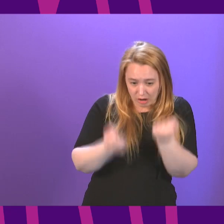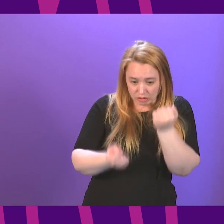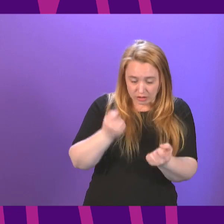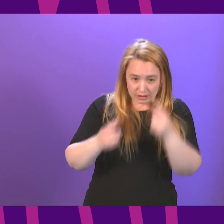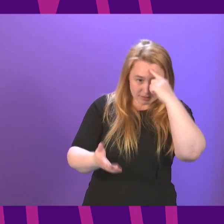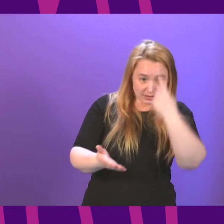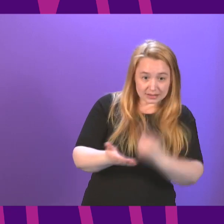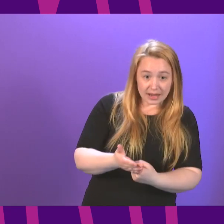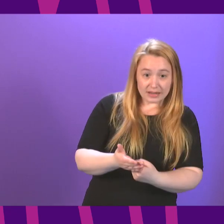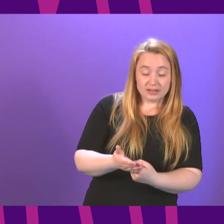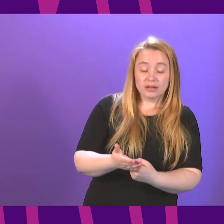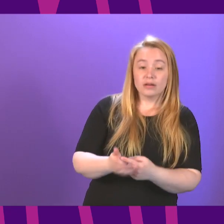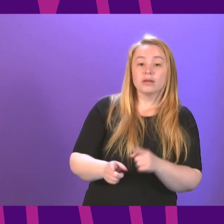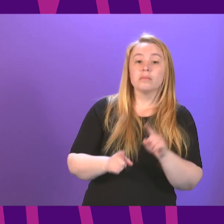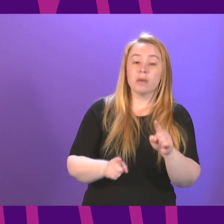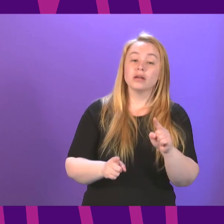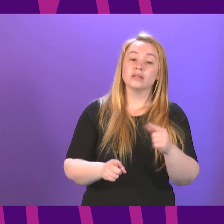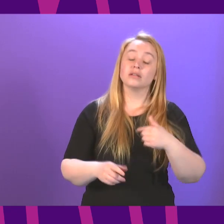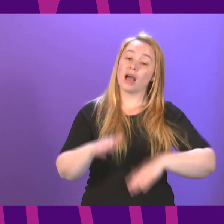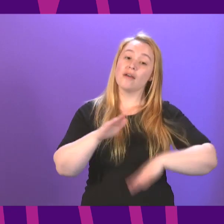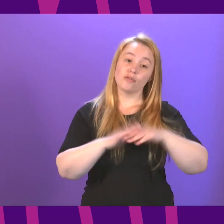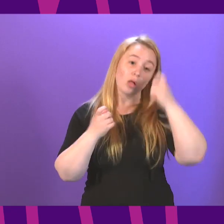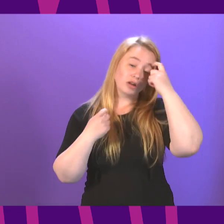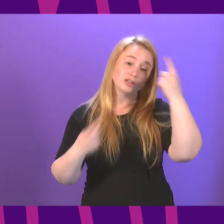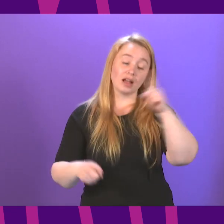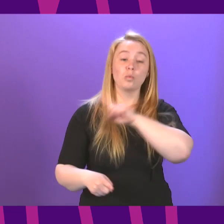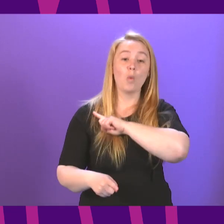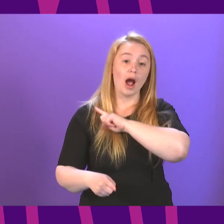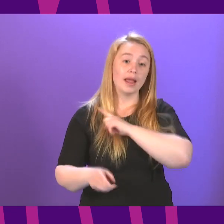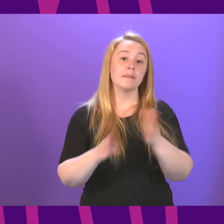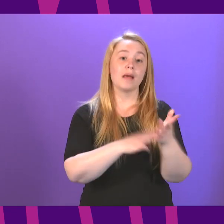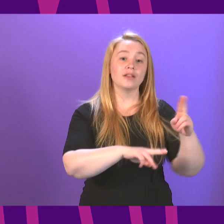in all cases. However, I absolutely understand why Milly’s family want that inquiry to happen.